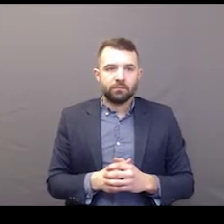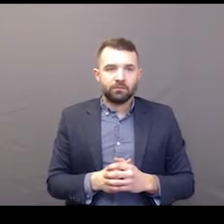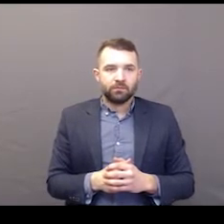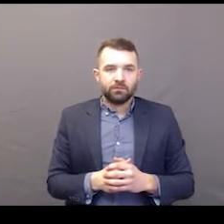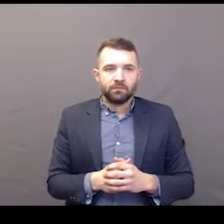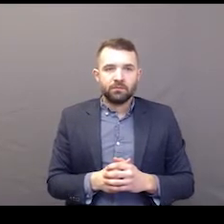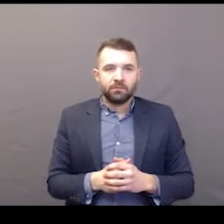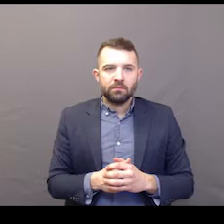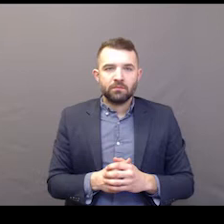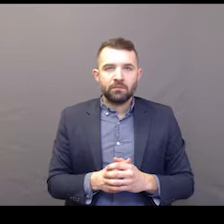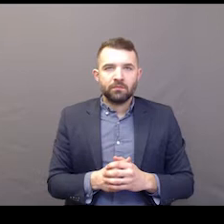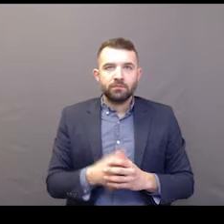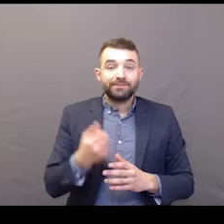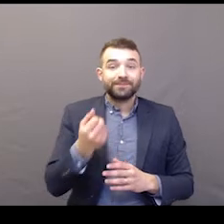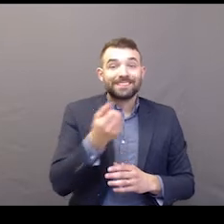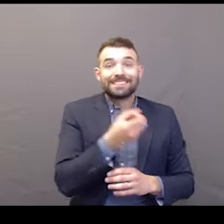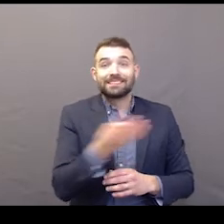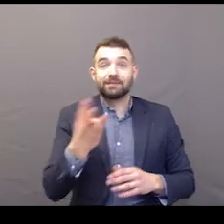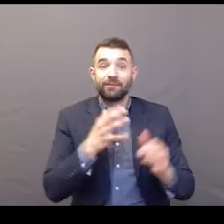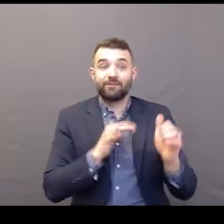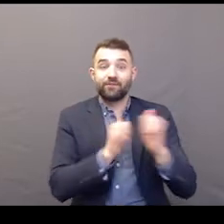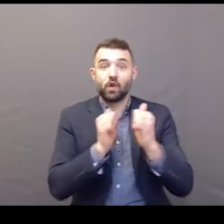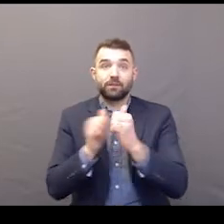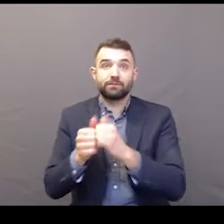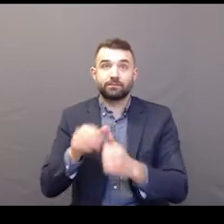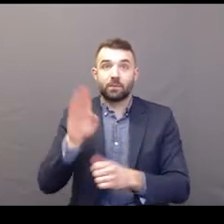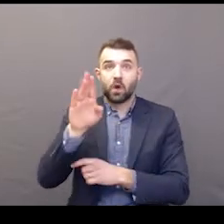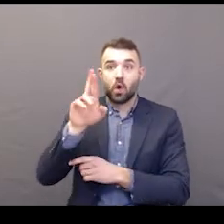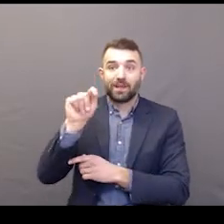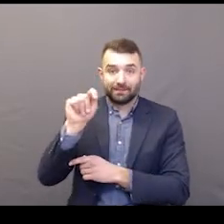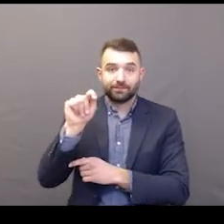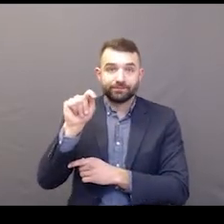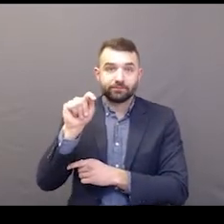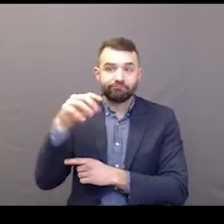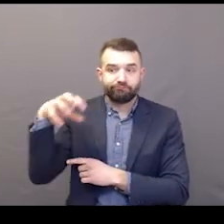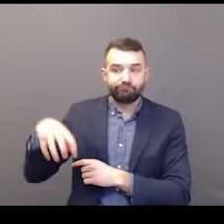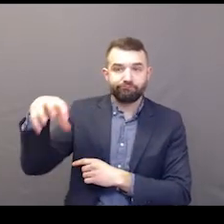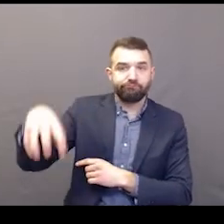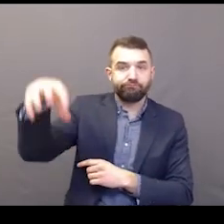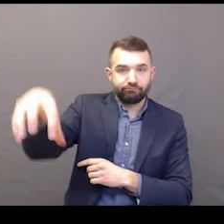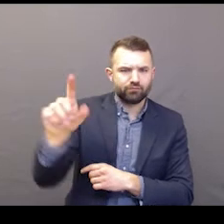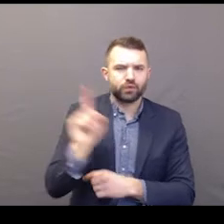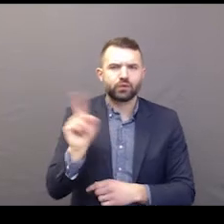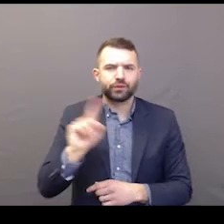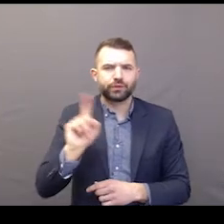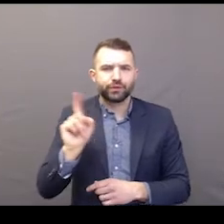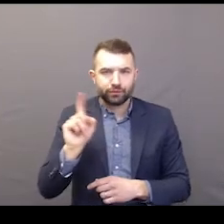We’ve made a couple of updates to BRT station locations on NE 145th Street since 2019.